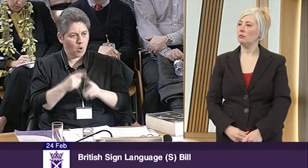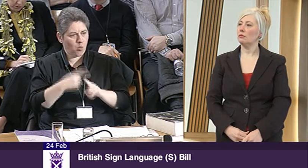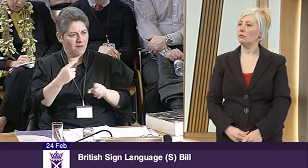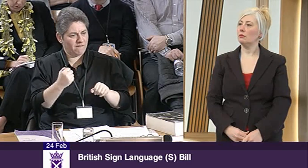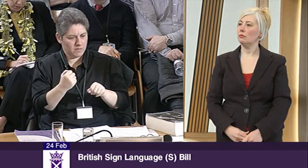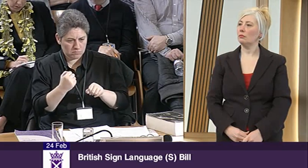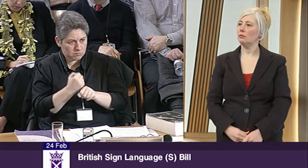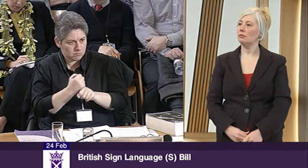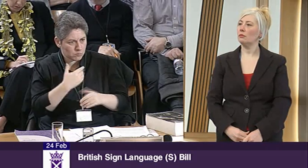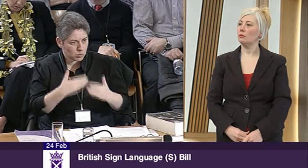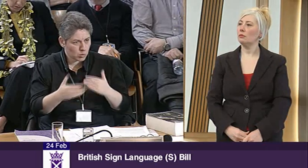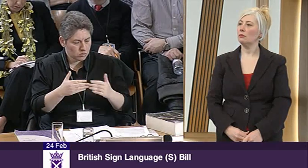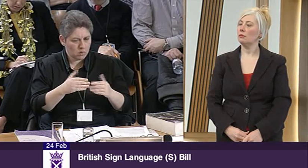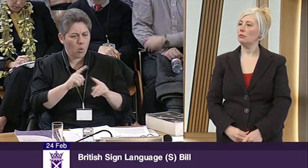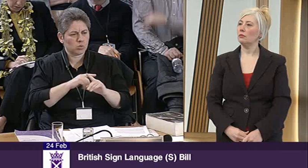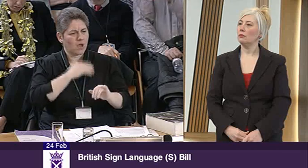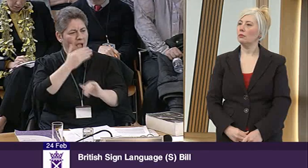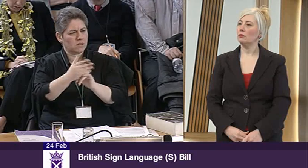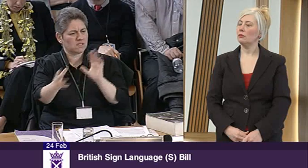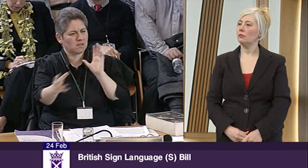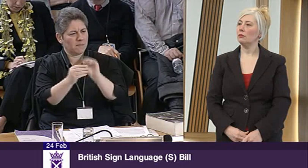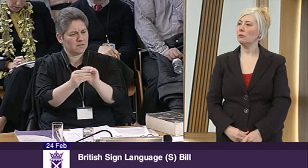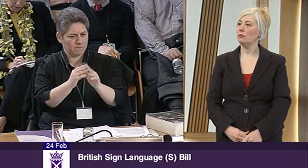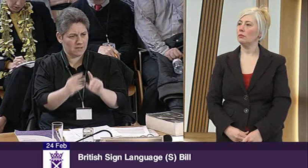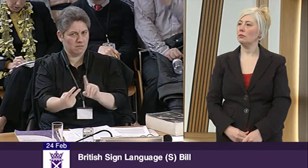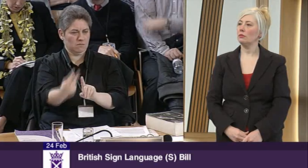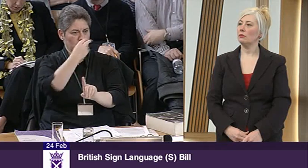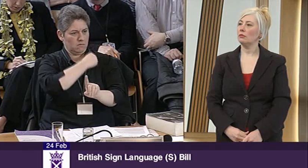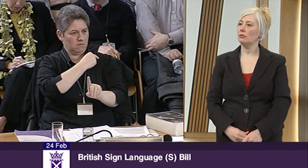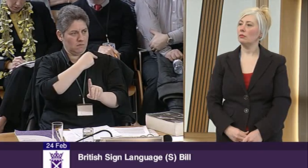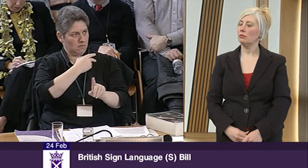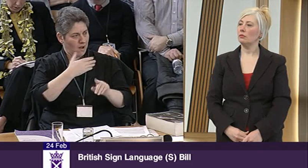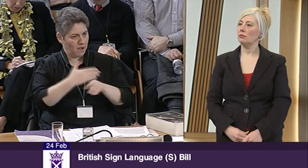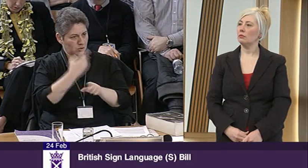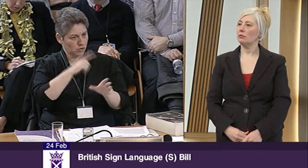reviews—regular iterative reviews that can provide quick fixes and solutions to issues